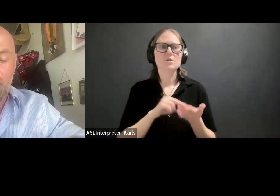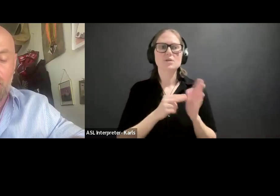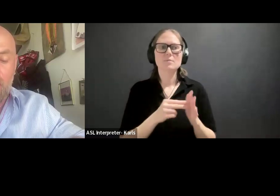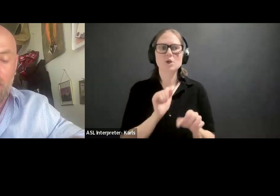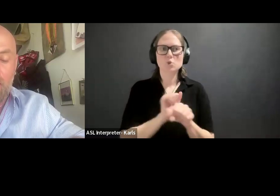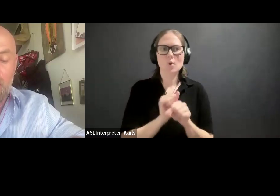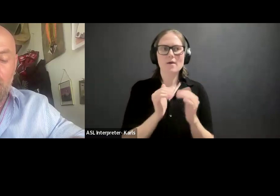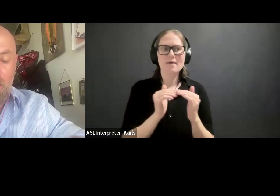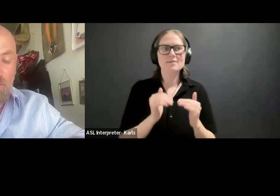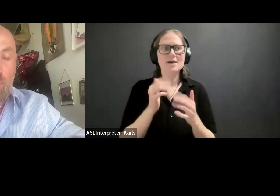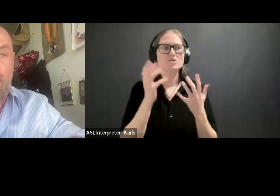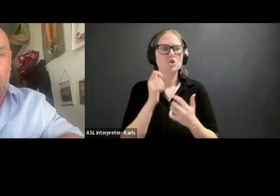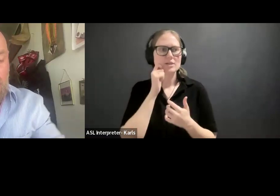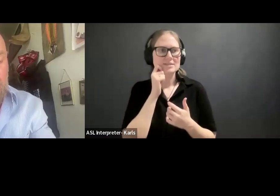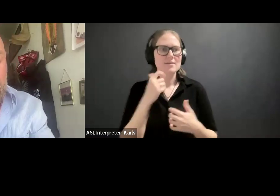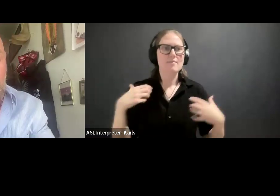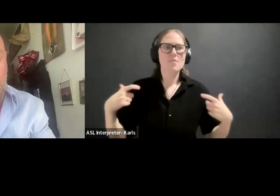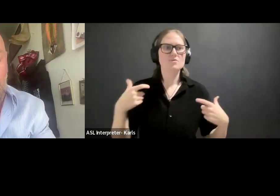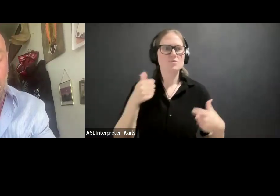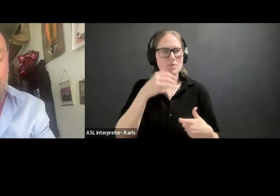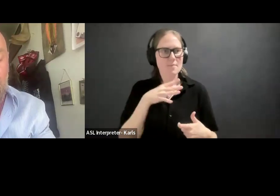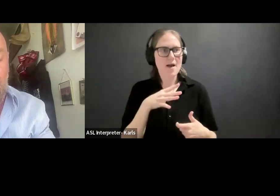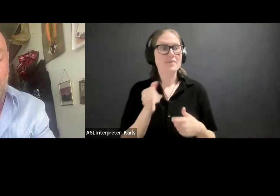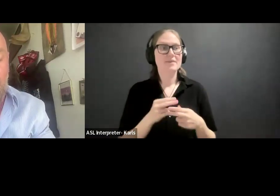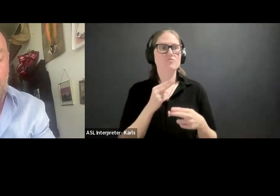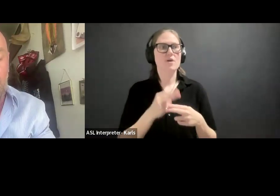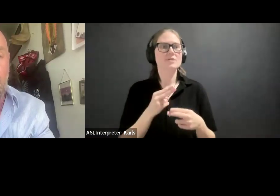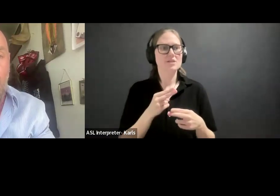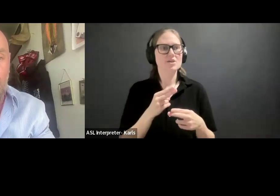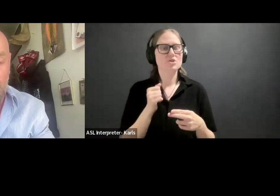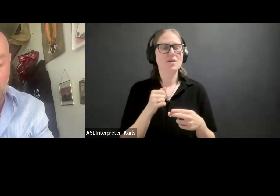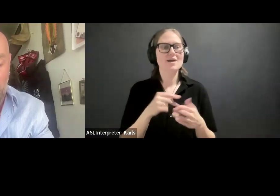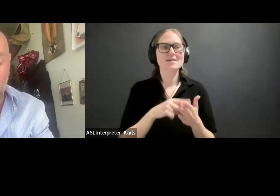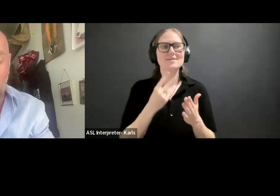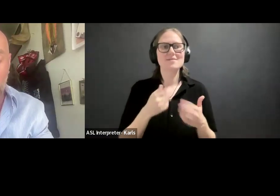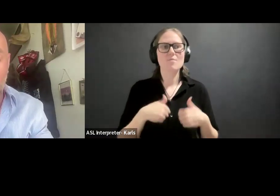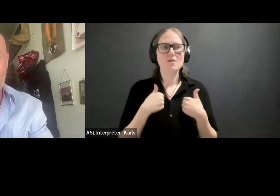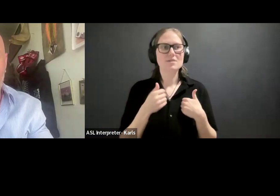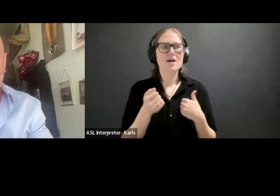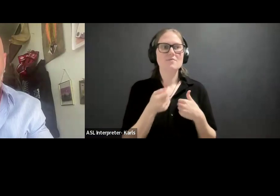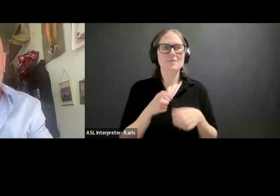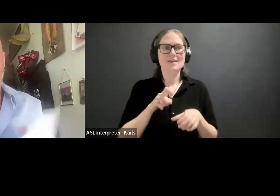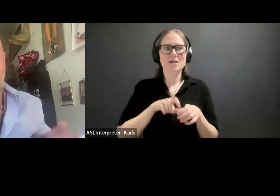closeted or gave for pay. Stereotypically, the Chakal allows his admirers to gaze upon him, but he averts his eyes.